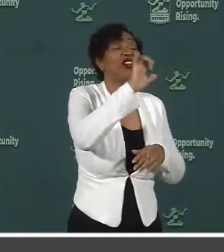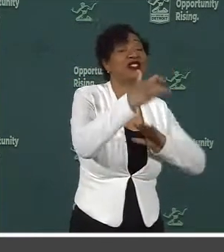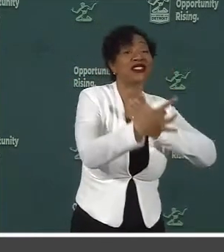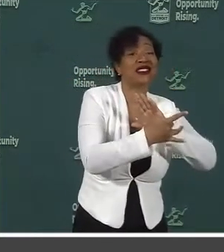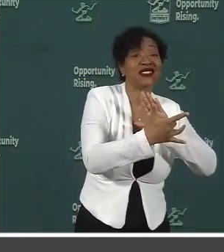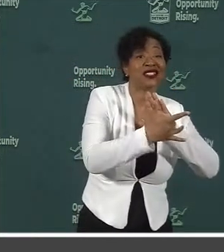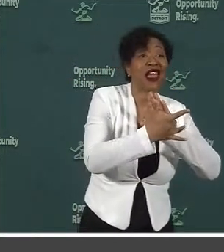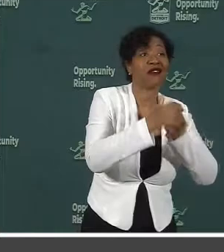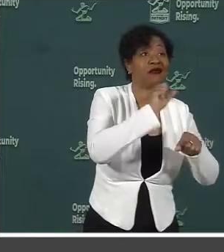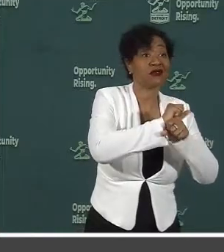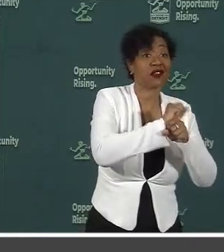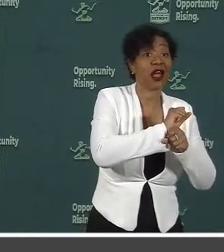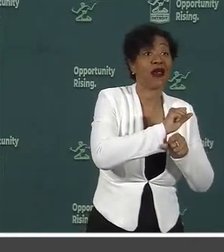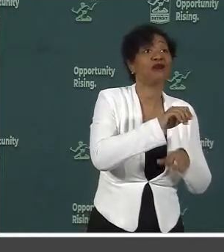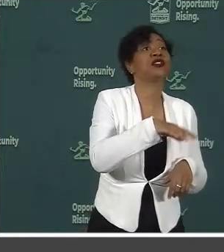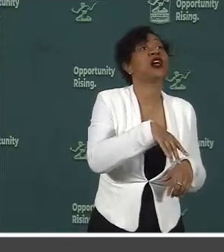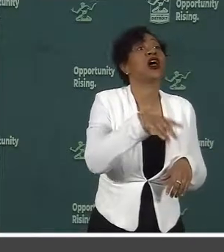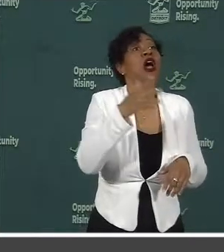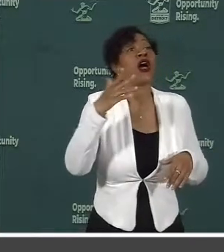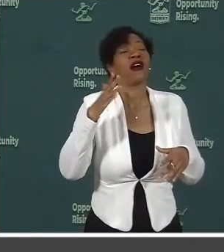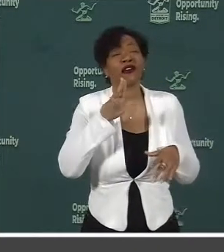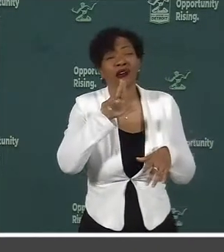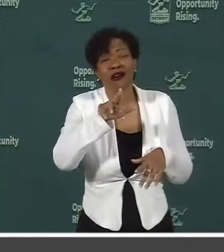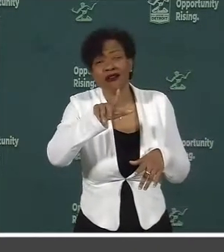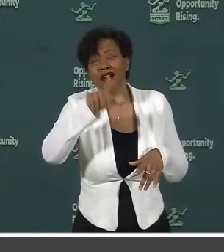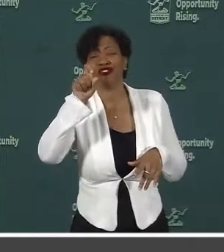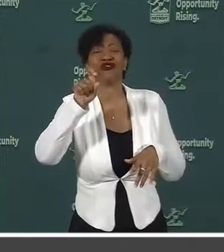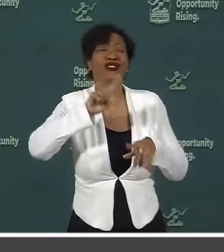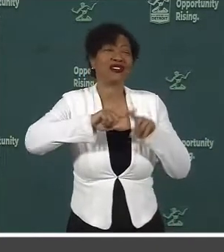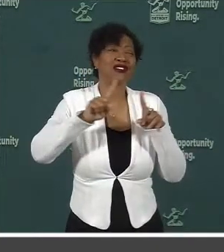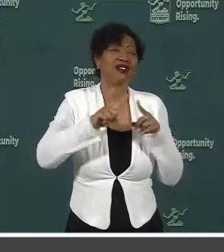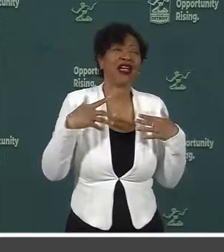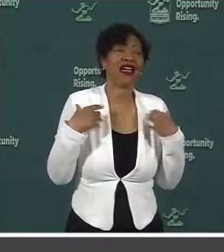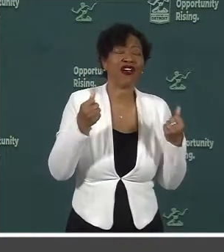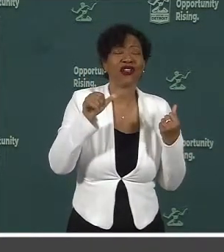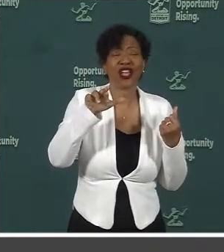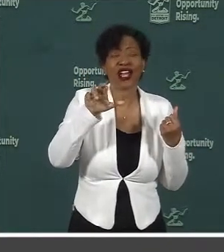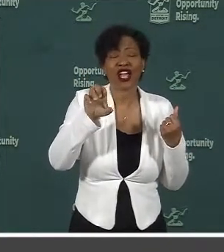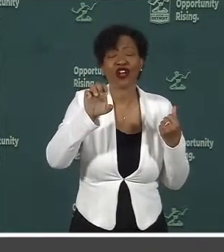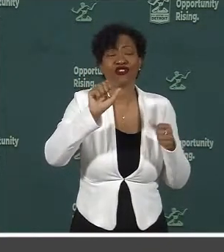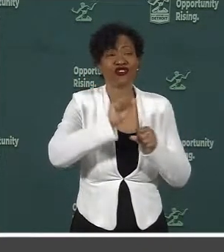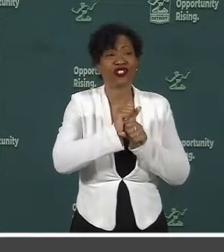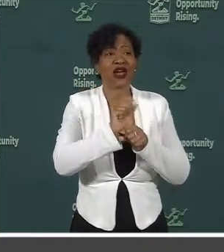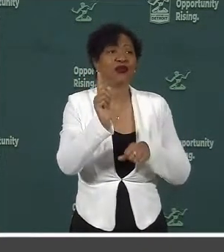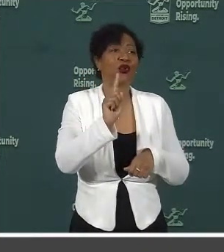OF DETROIT HUNDREDS OF HEALTH CARE JOBS AT HENRY FORD HOSPITAL AND OUR INTEL ON THE PC AS A PARTNER IN A WAY THAT